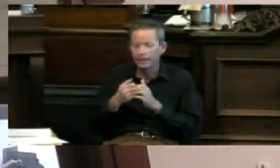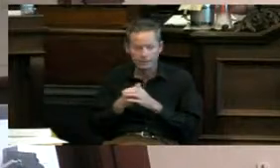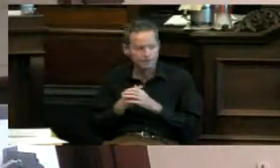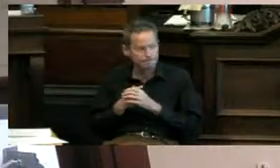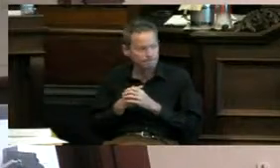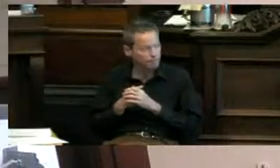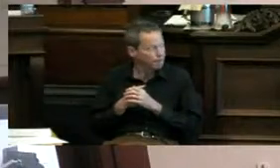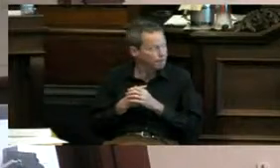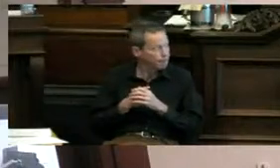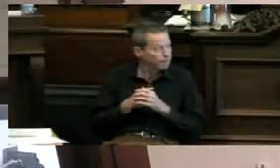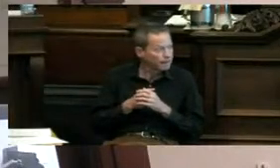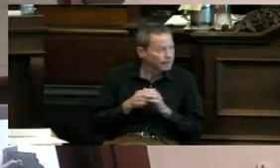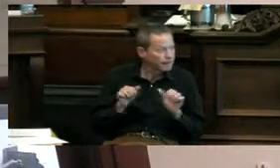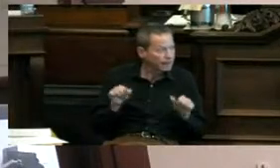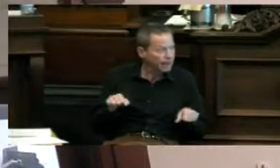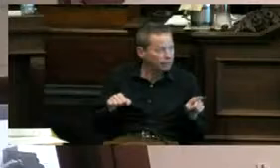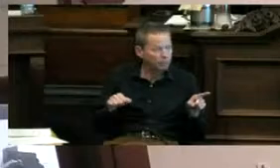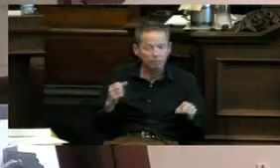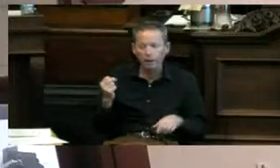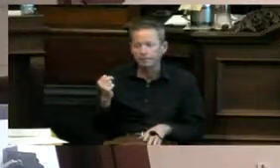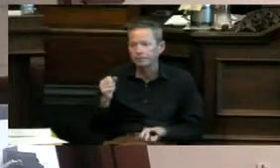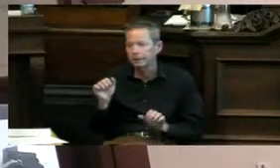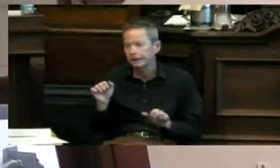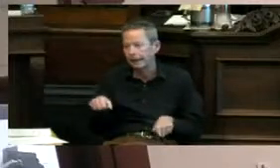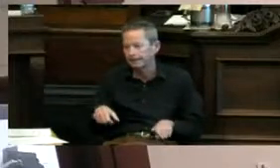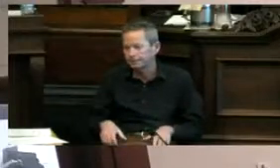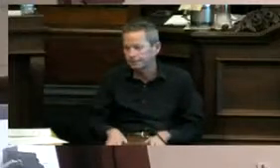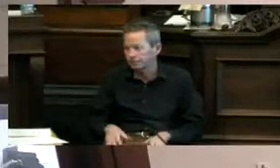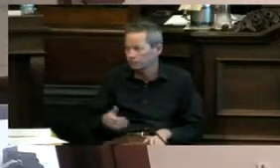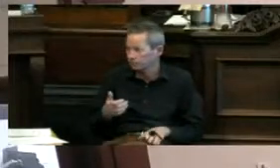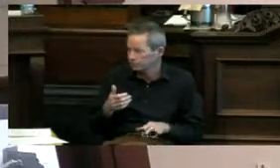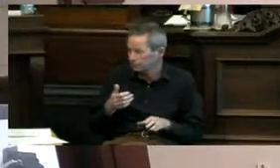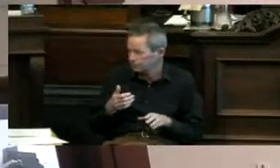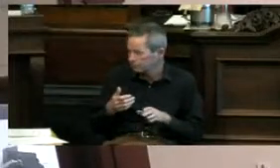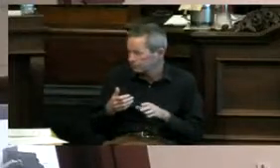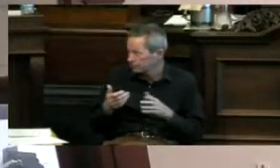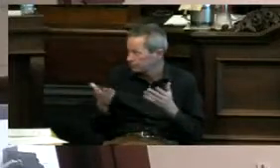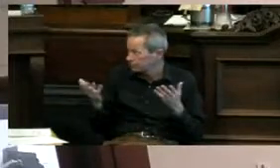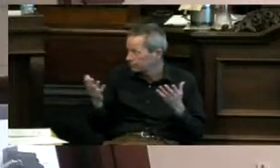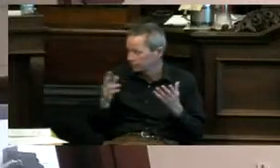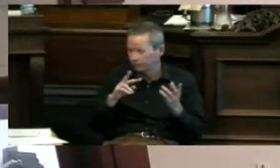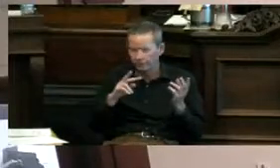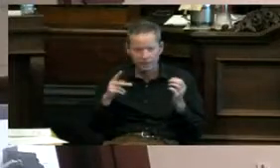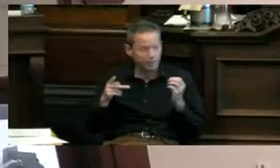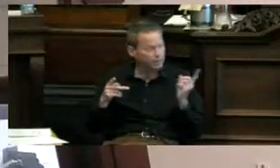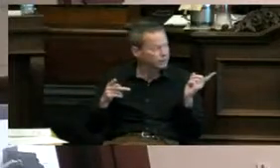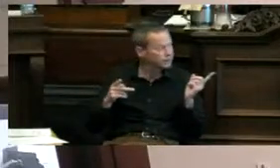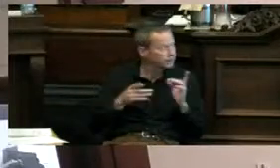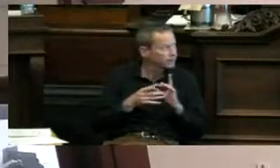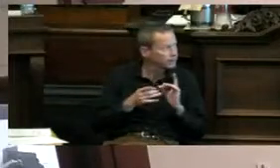for the dollar amount attributed to each item. Thank you. Is that